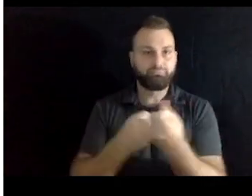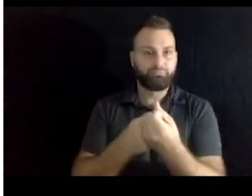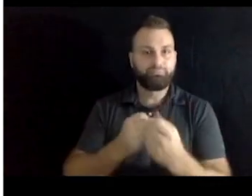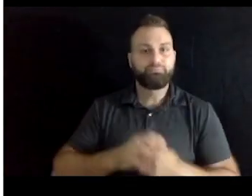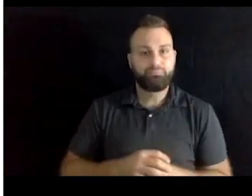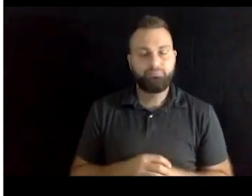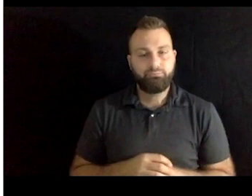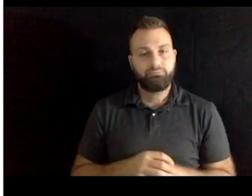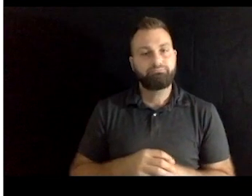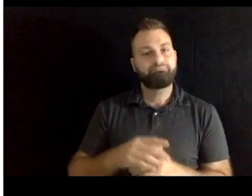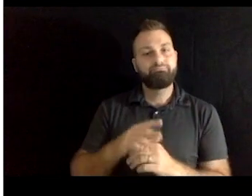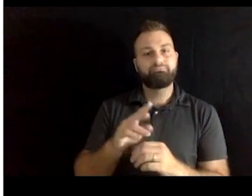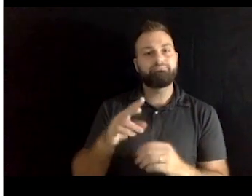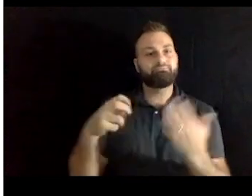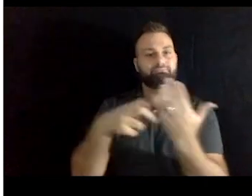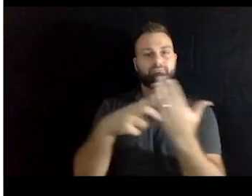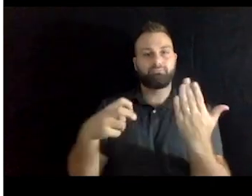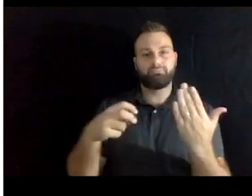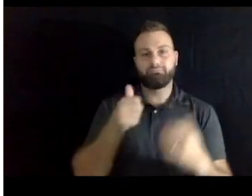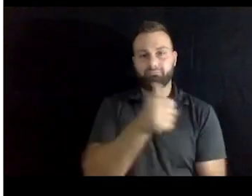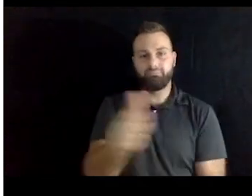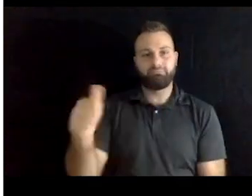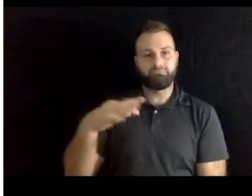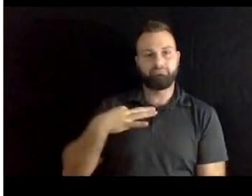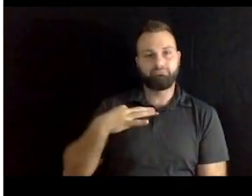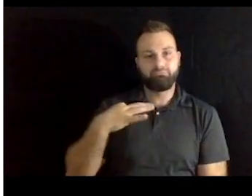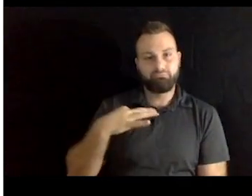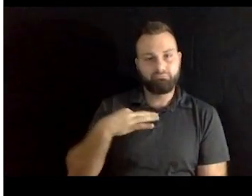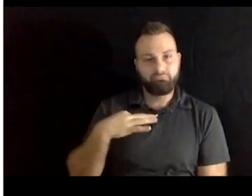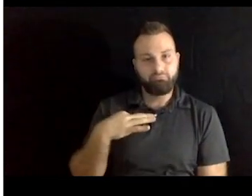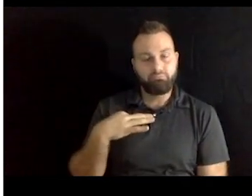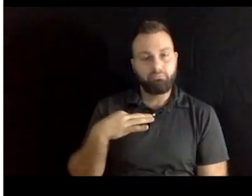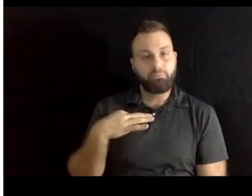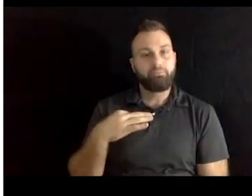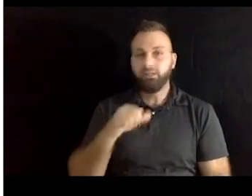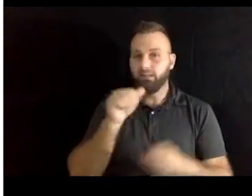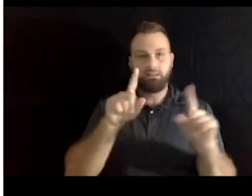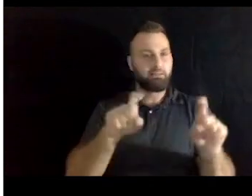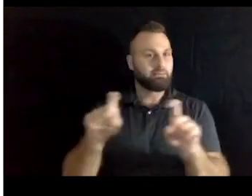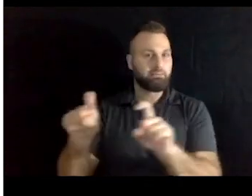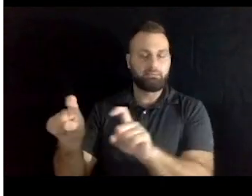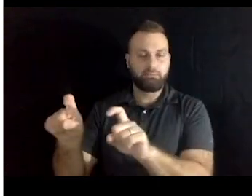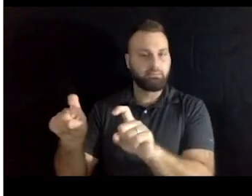so completely optional. Ticket was not pilot tested, so they just kind of developed the